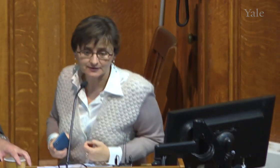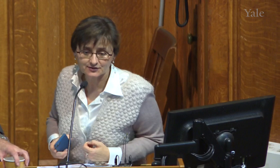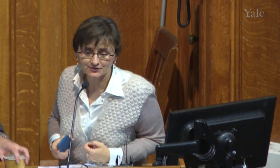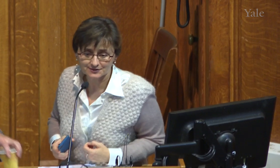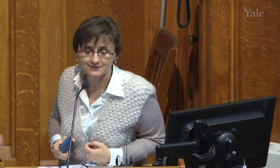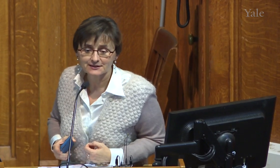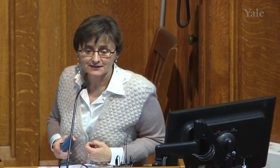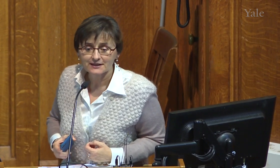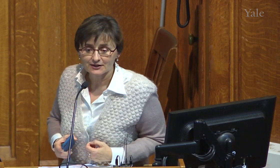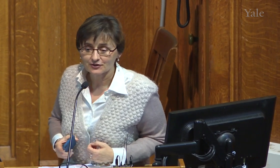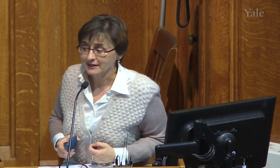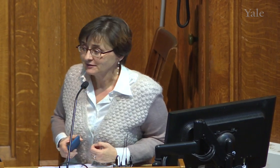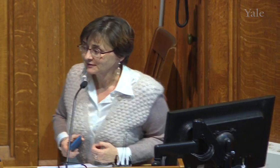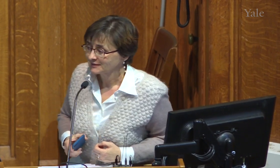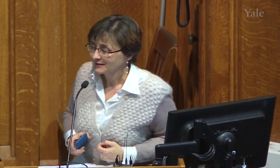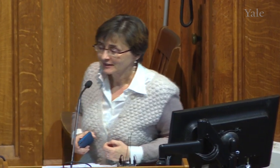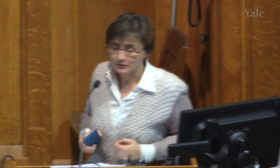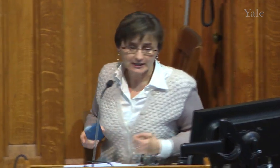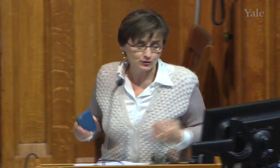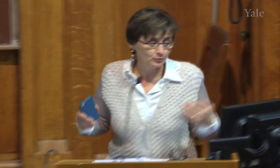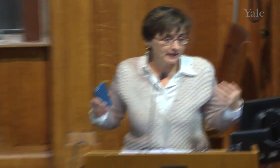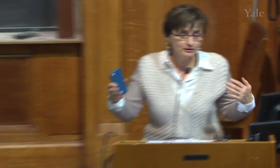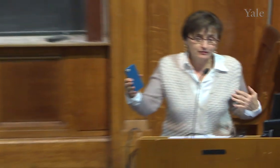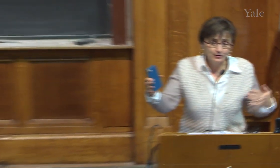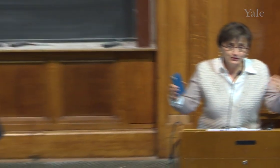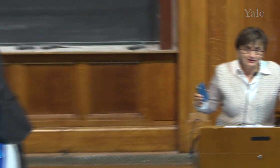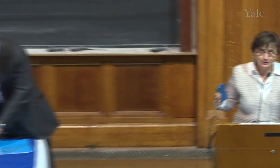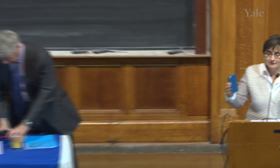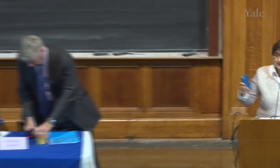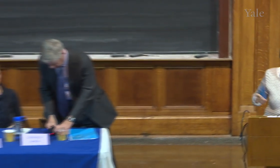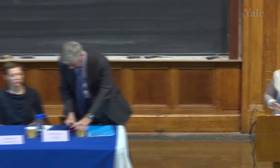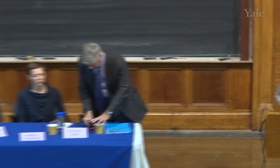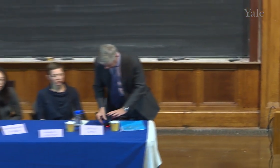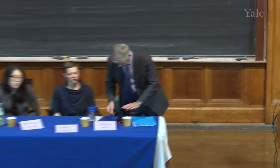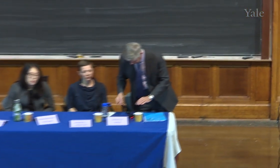Okay. We have two microphones that will run up and down